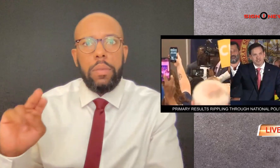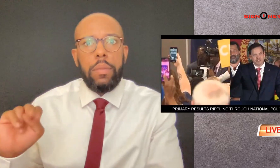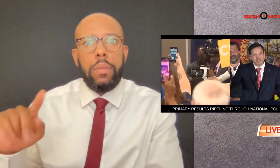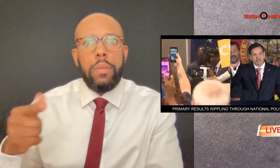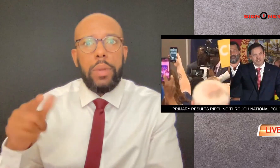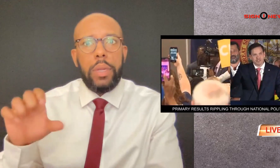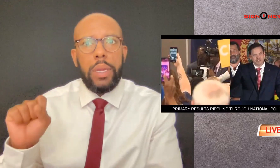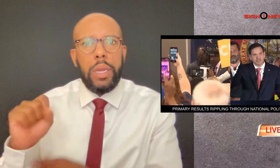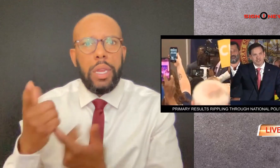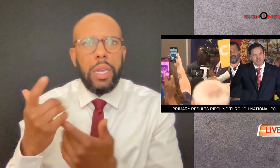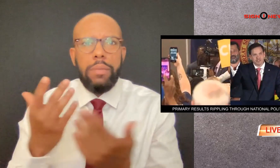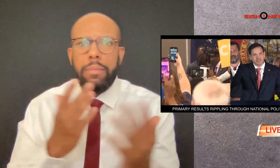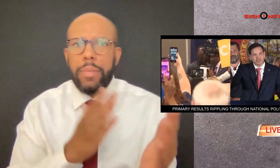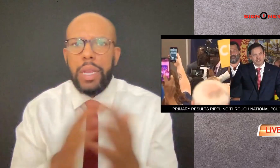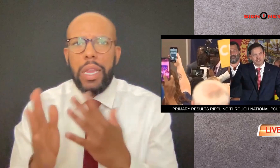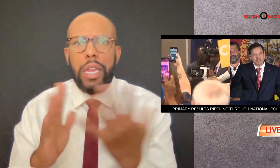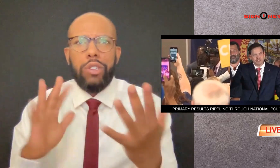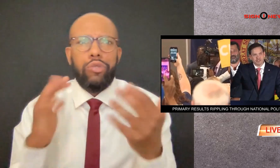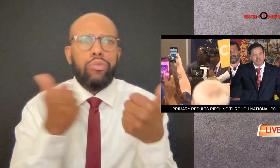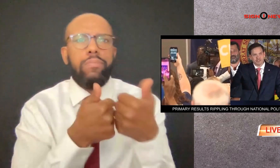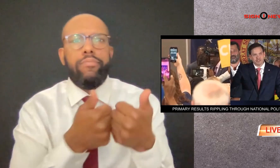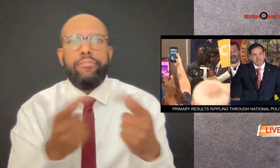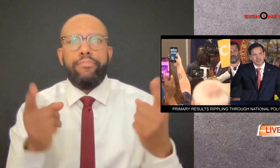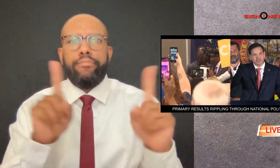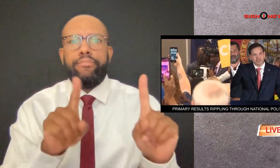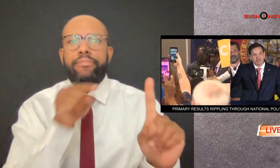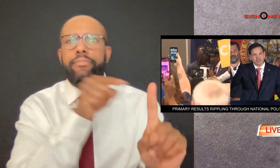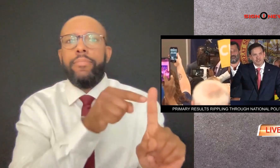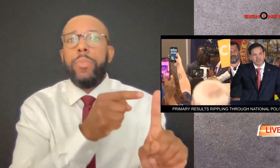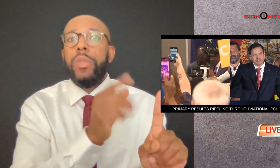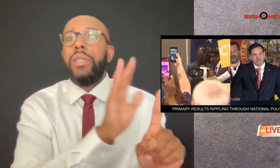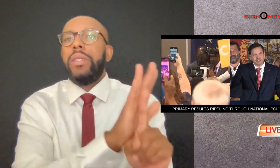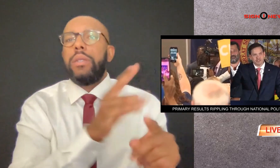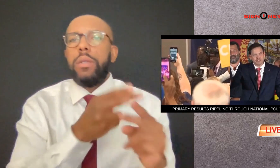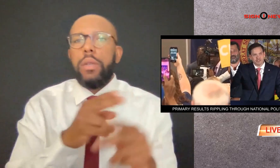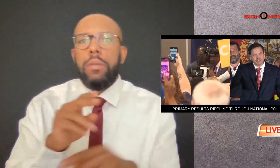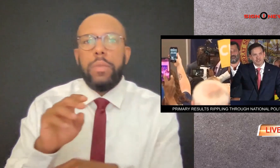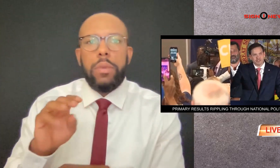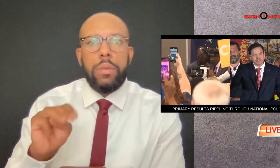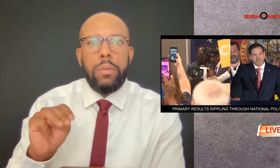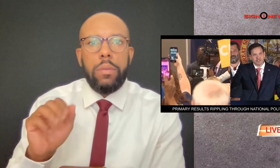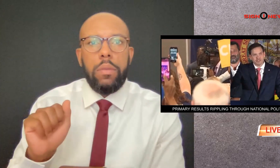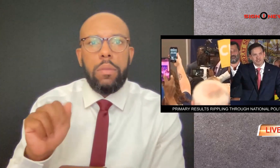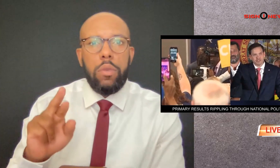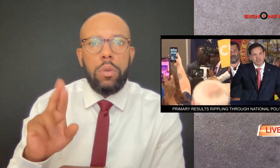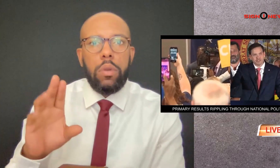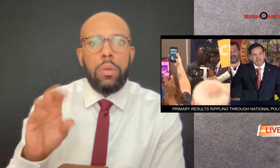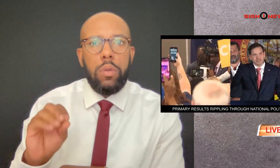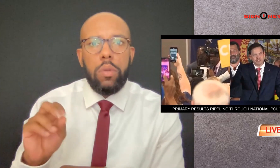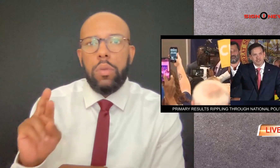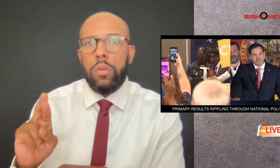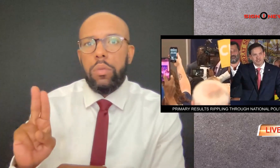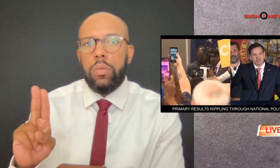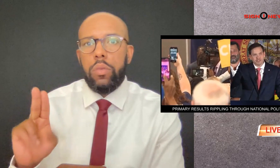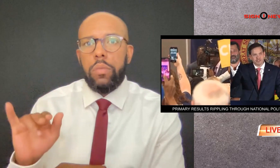also in Florida nominee Congresswoman Val Demings is gearing up to challenge Republican